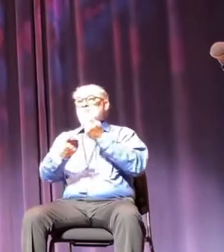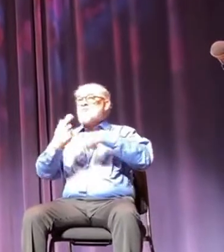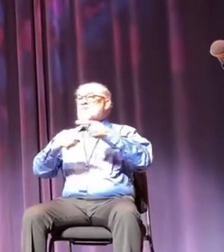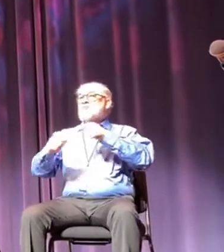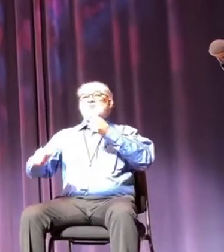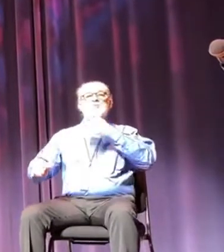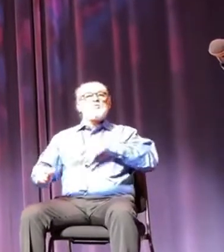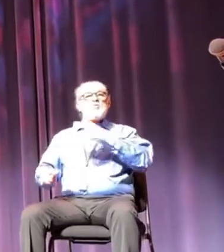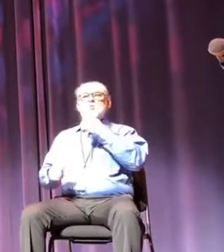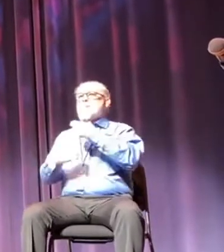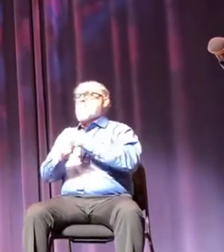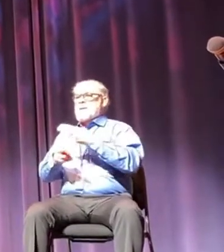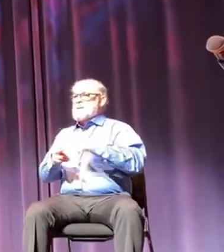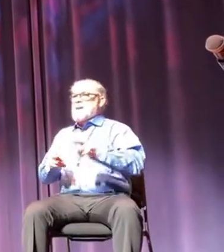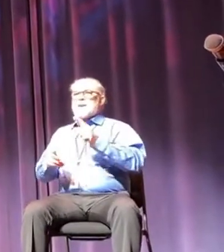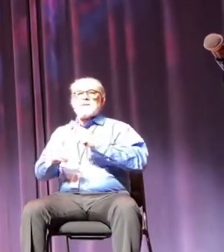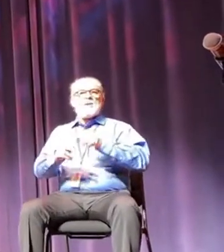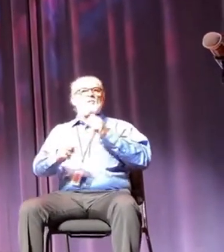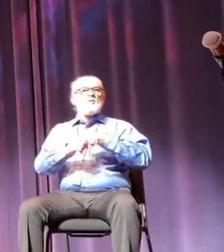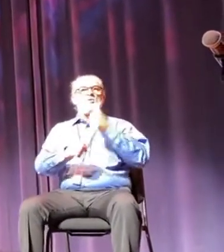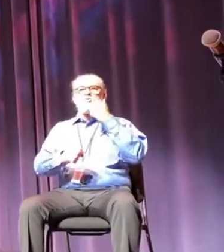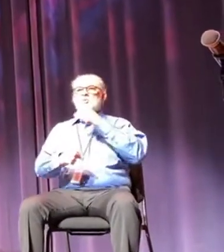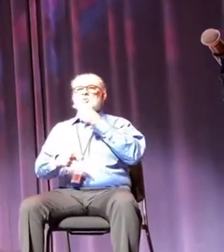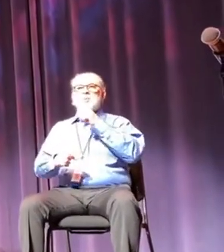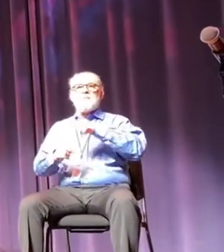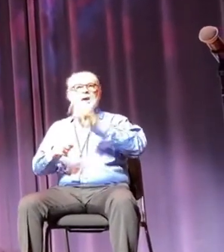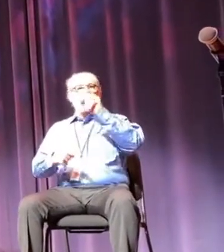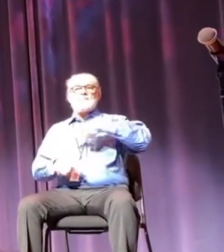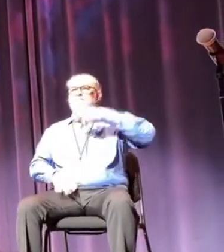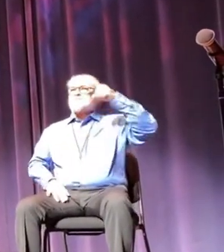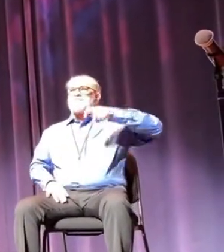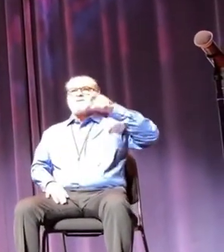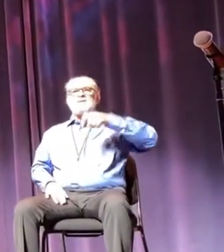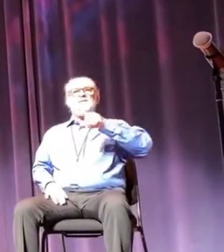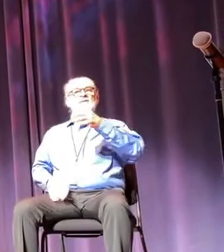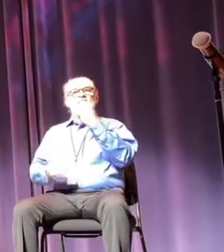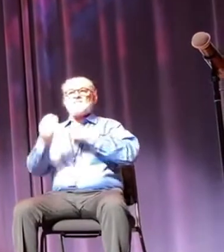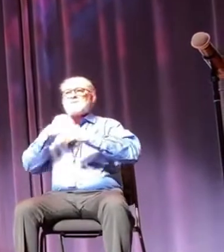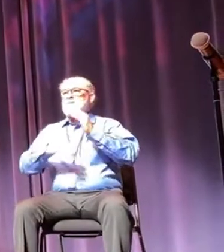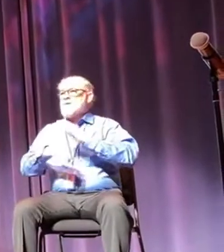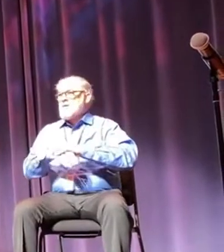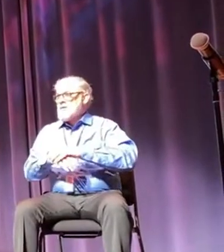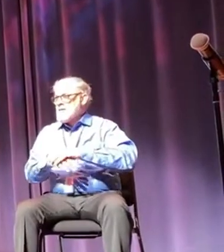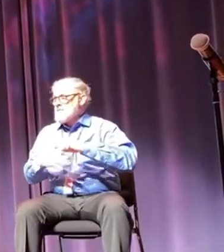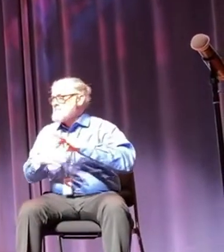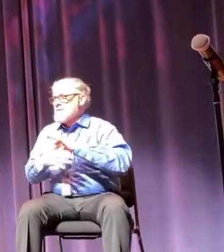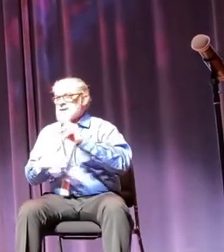who fashion knives from rattan slit throats by necessity feasted on taro meat in moonlight.